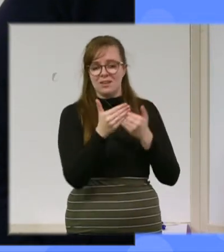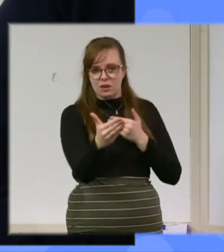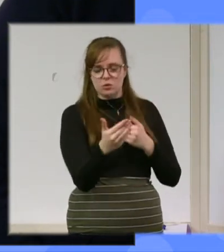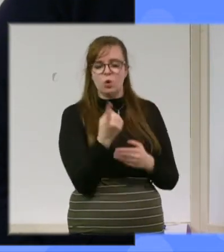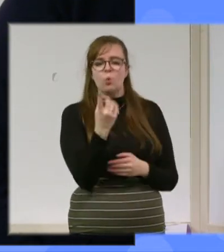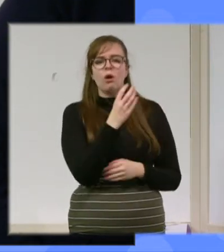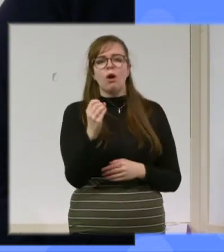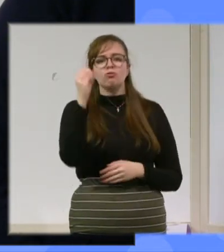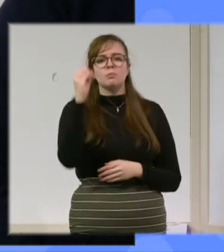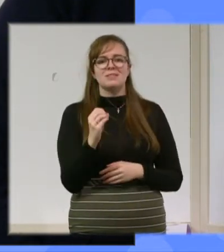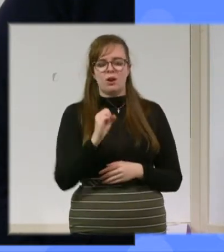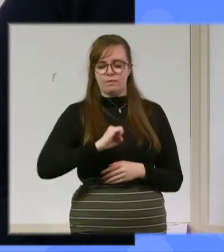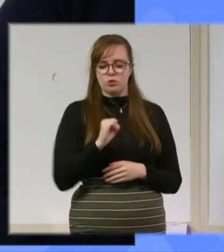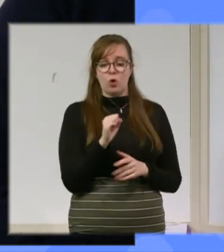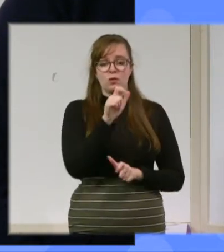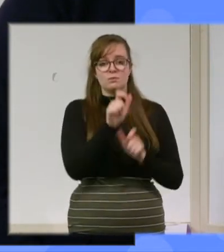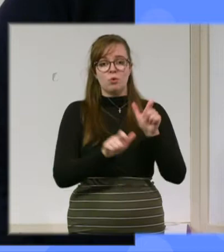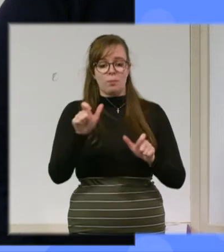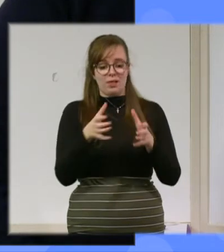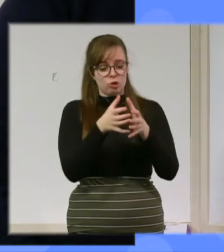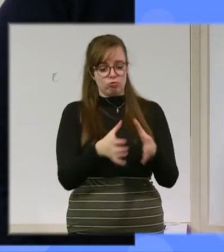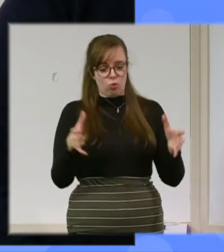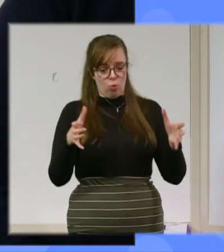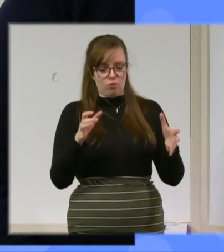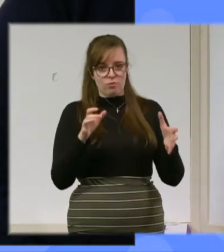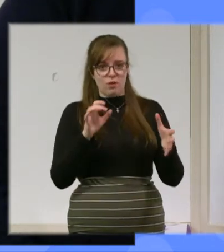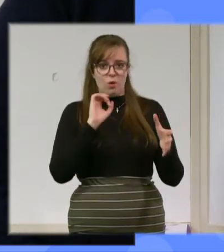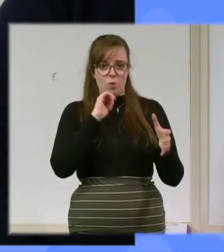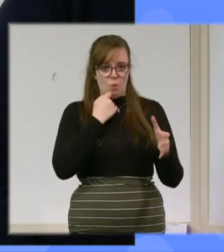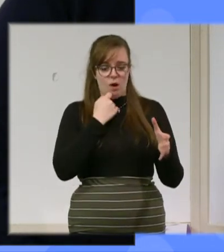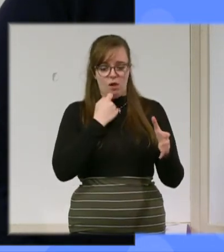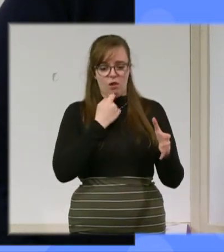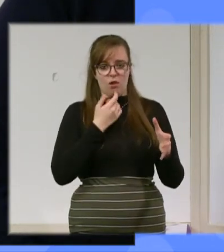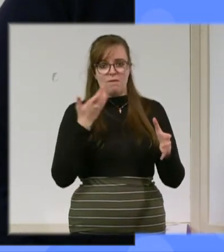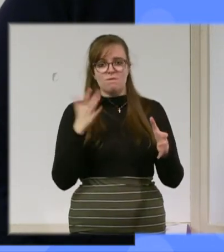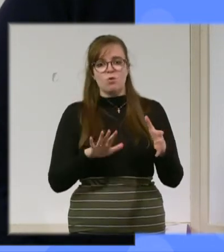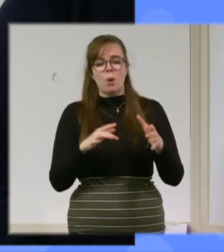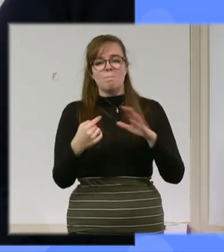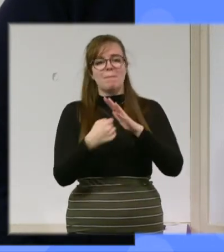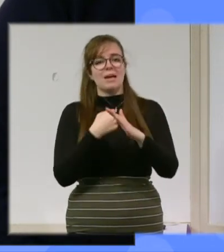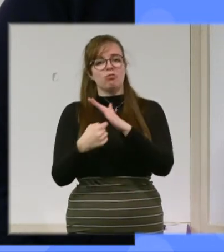Scotland's a population truth is projected to come from migration and